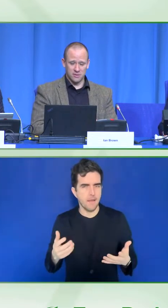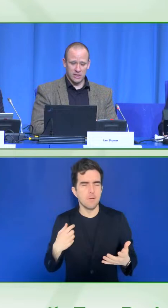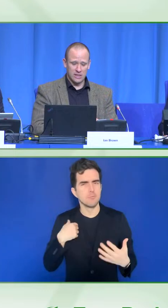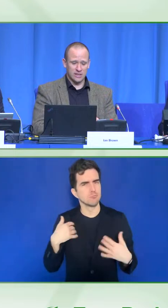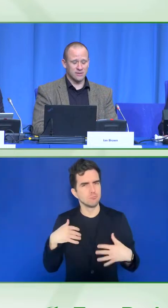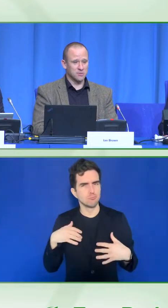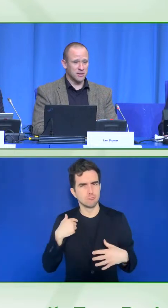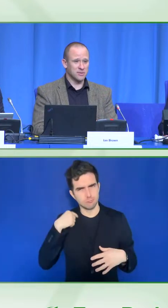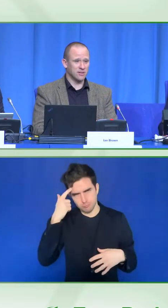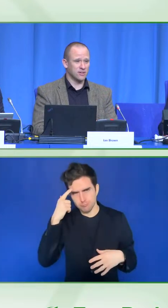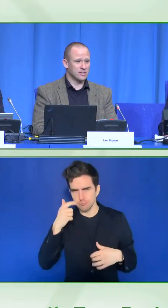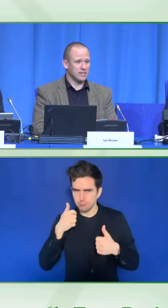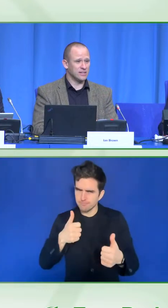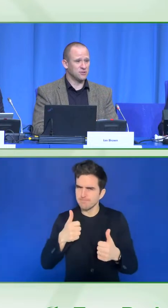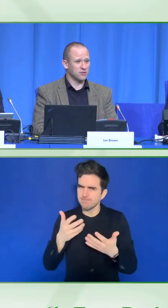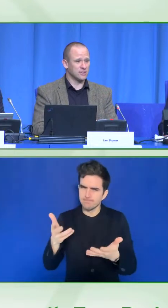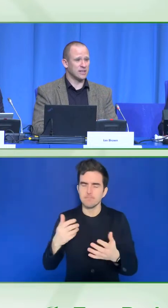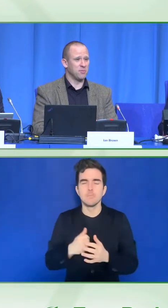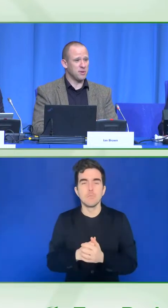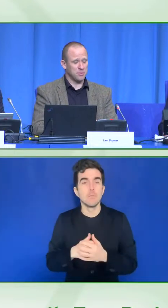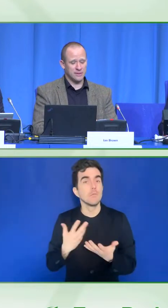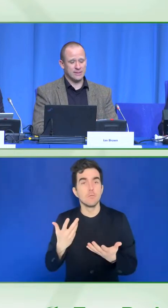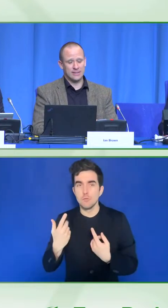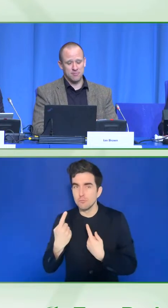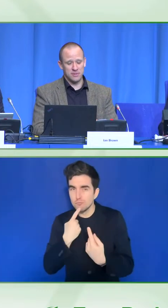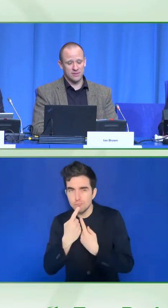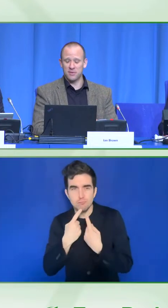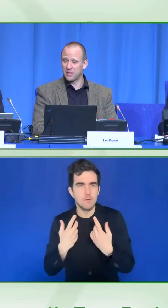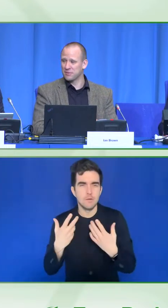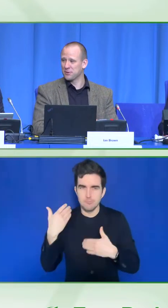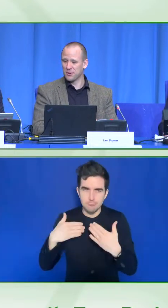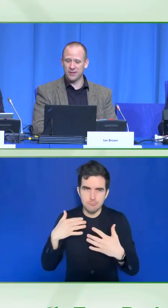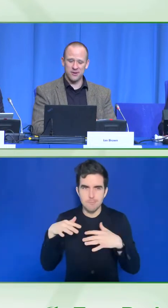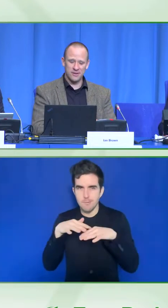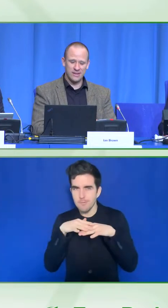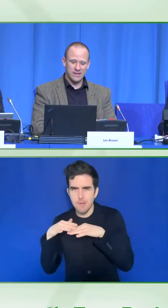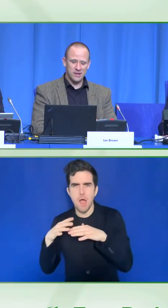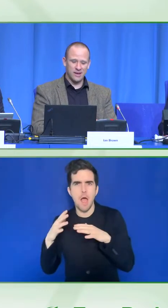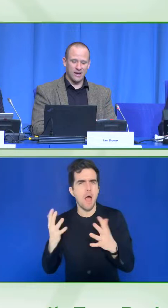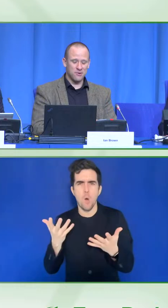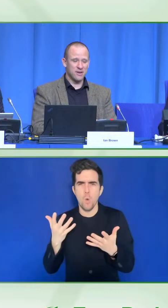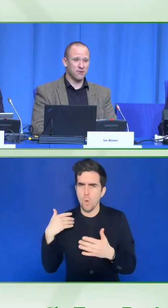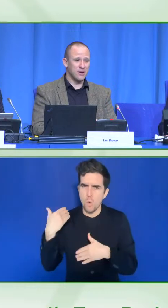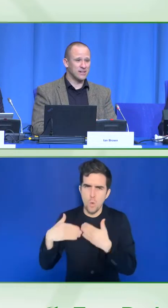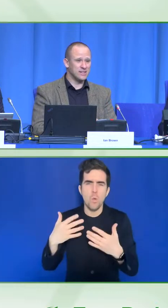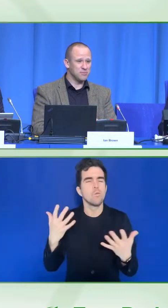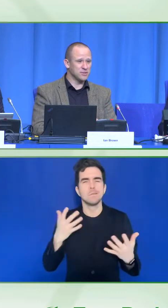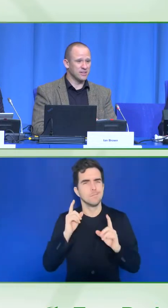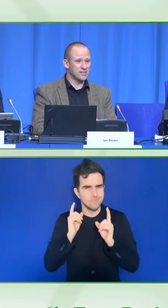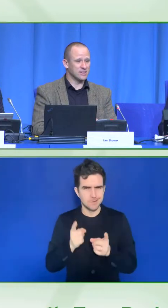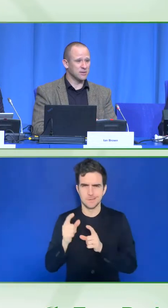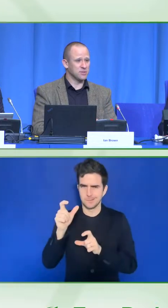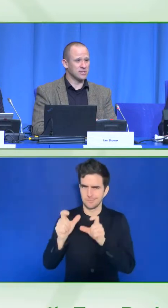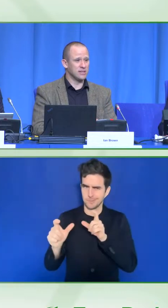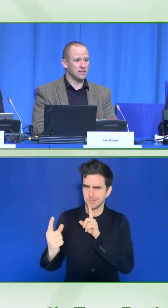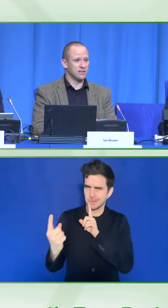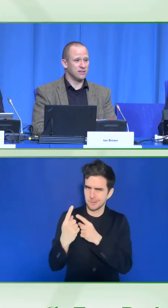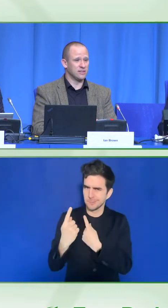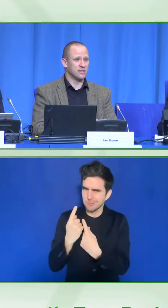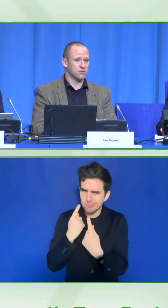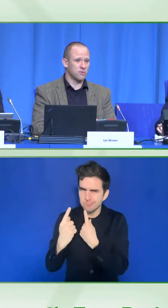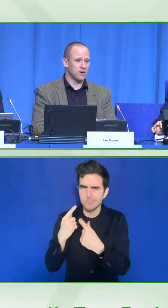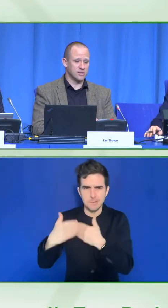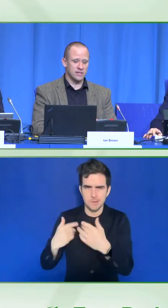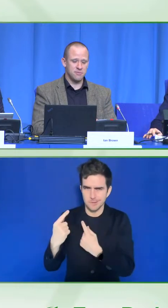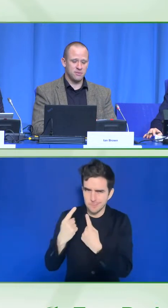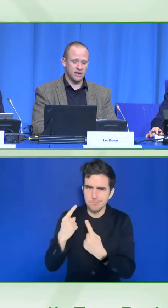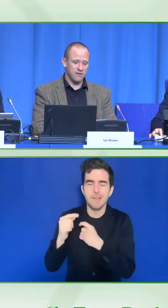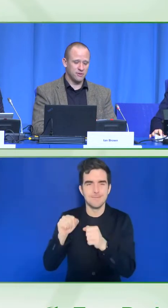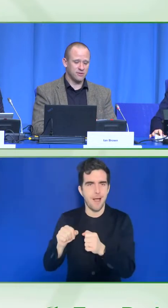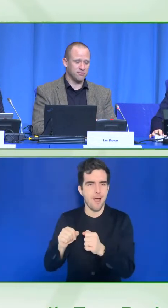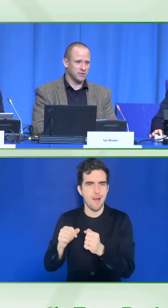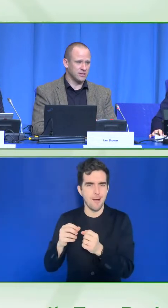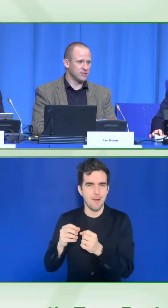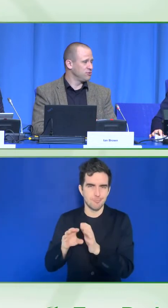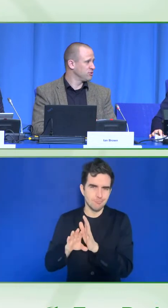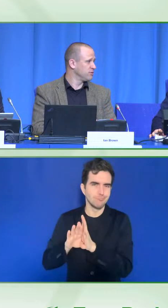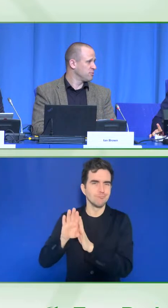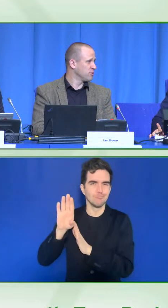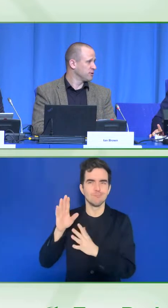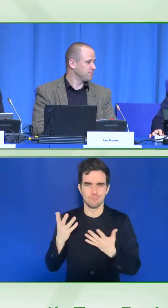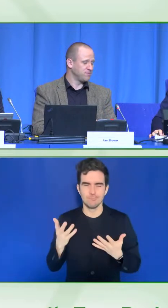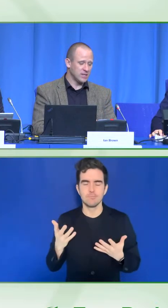would admit visually impaired student in the long run.